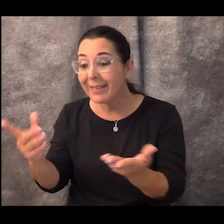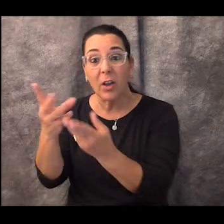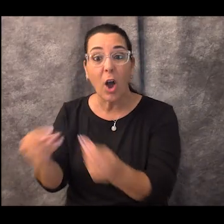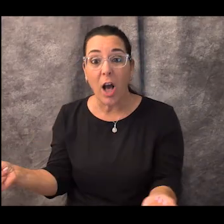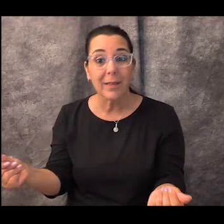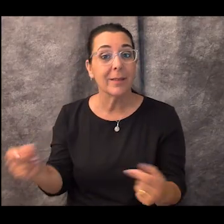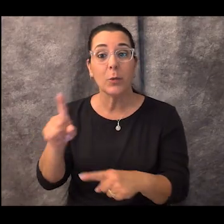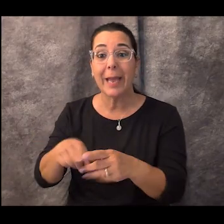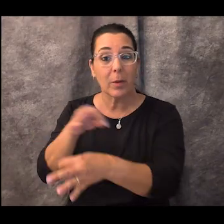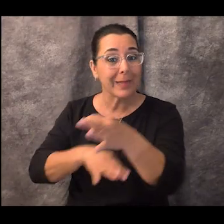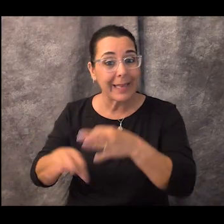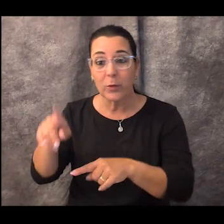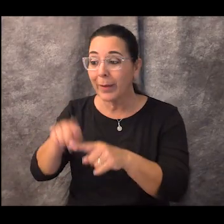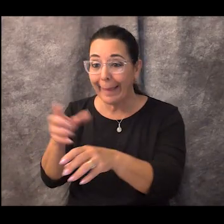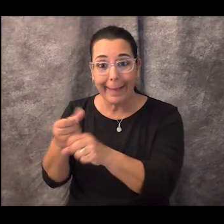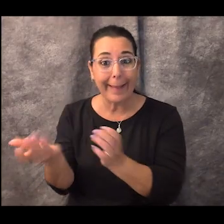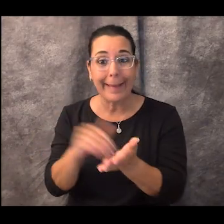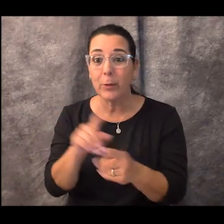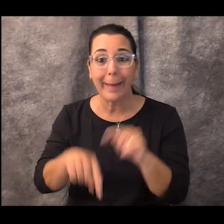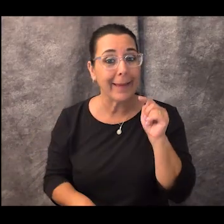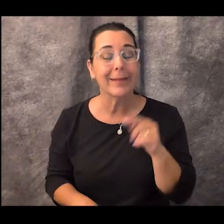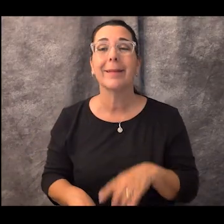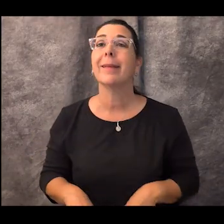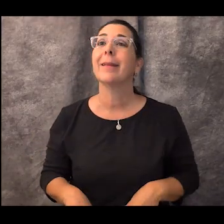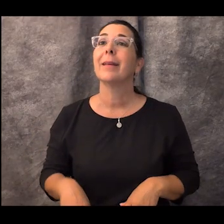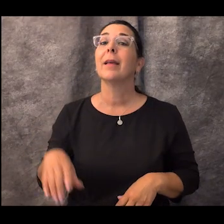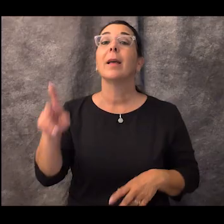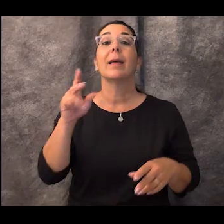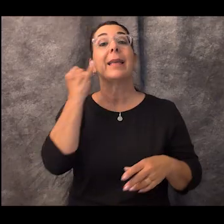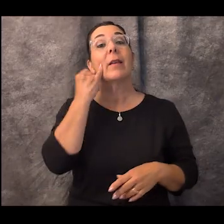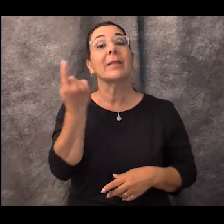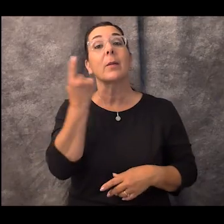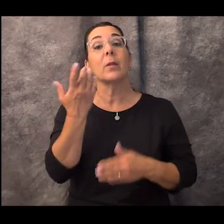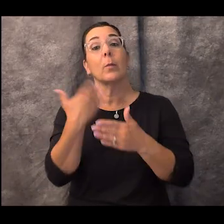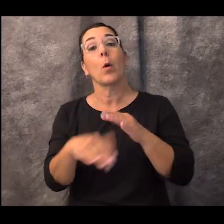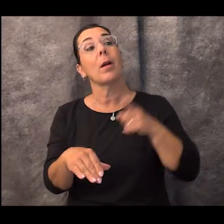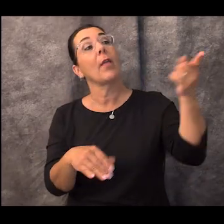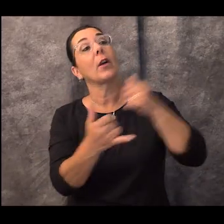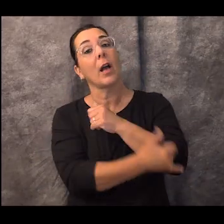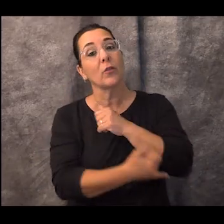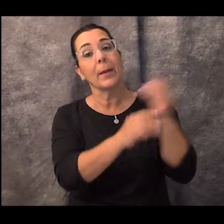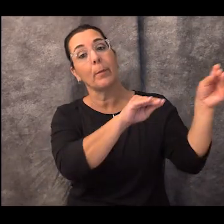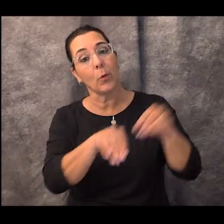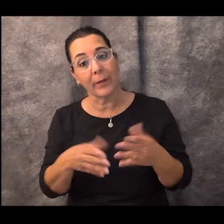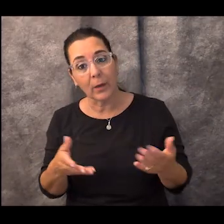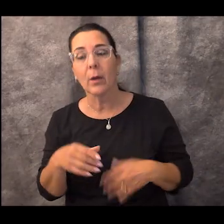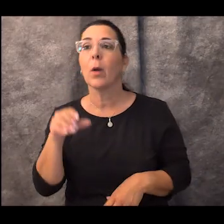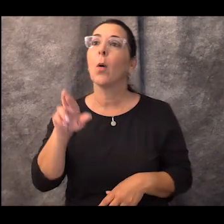It's complicated for people who are born overseas, someone who's changed their name, which really common for like, women,